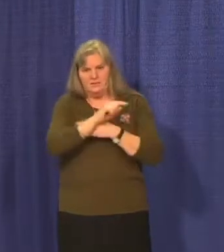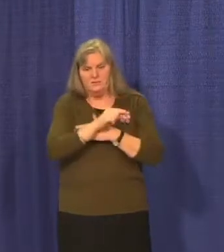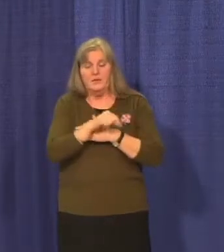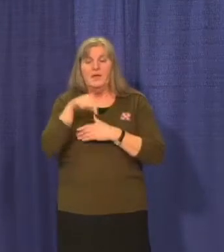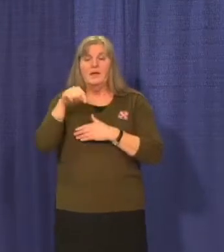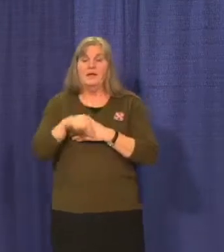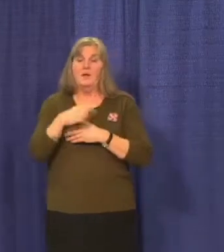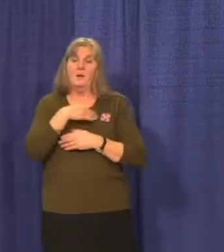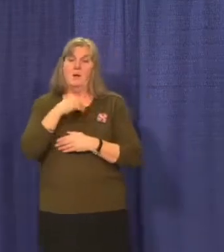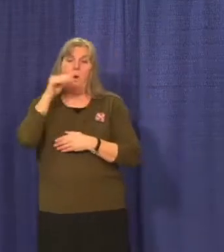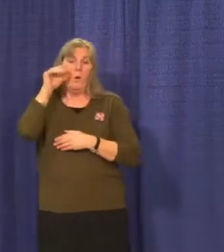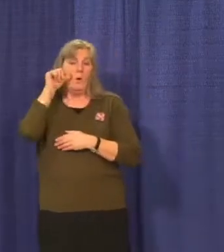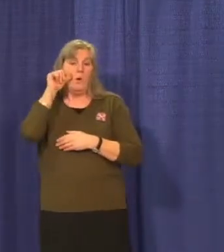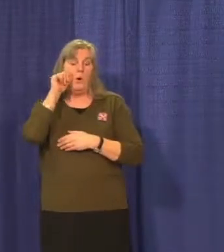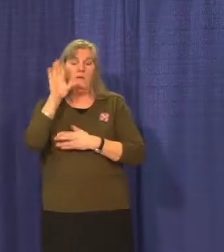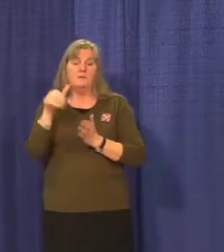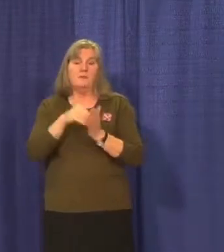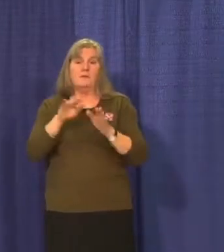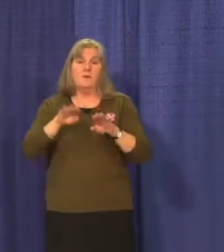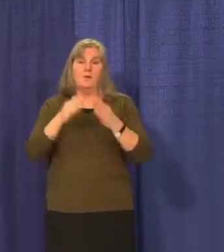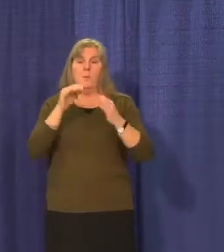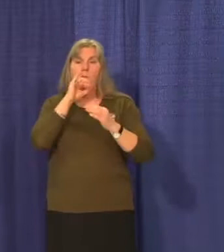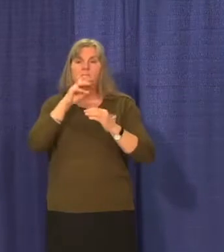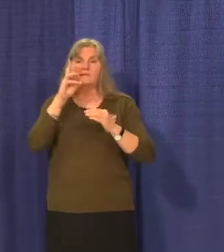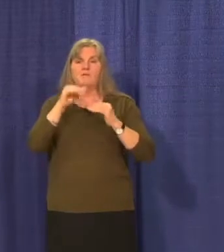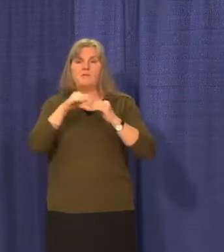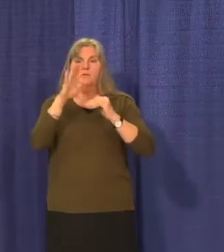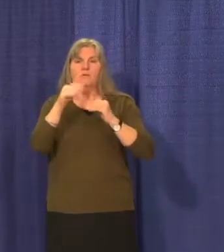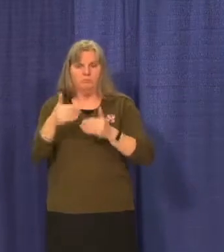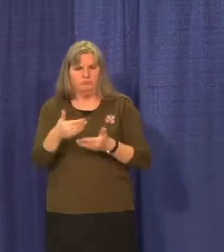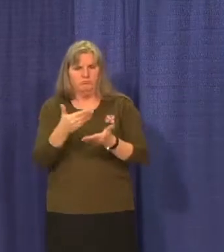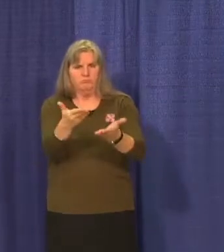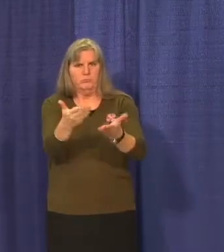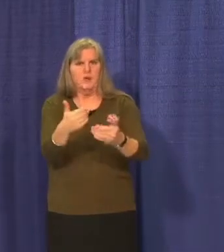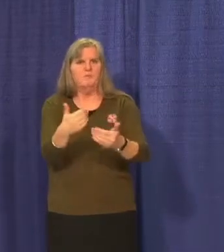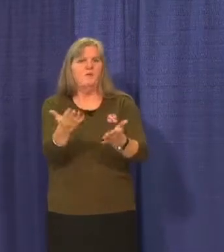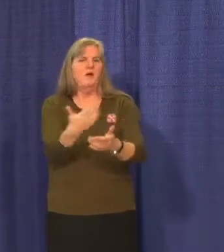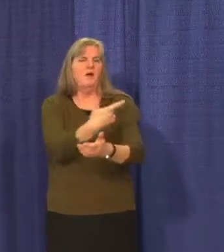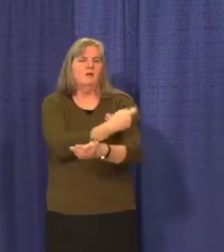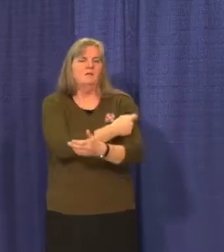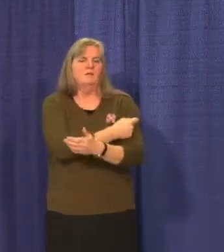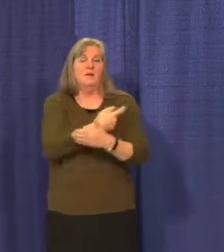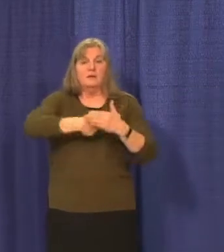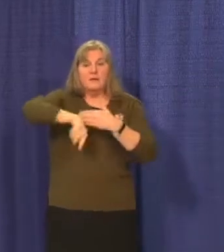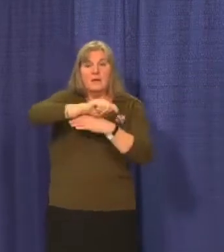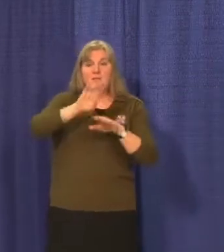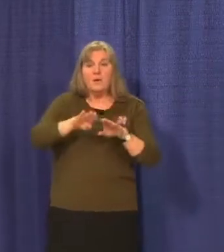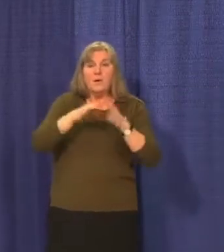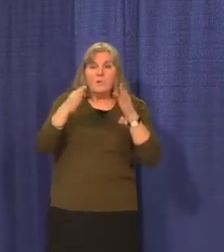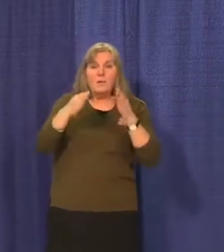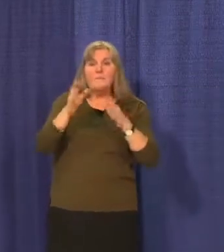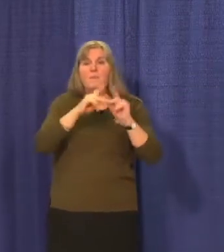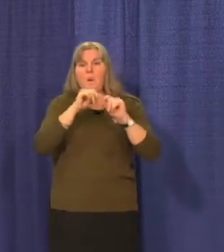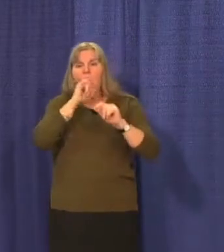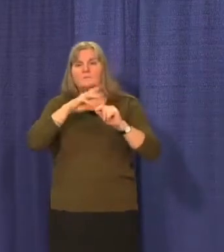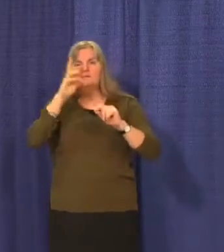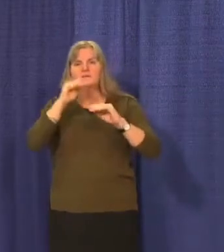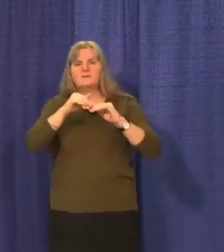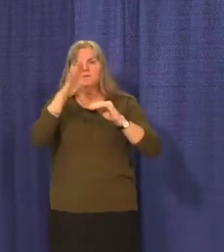The clinic. In Whitehorse is open to eligible adults over 65 years of age.